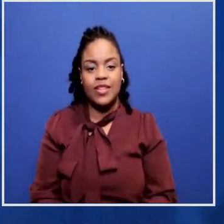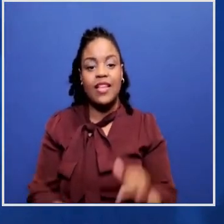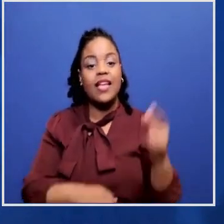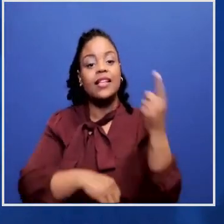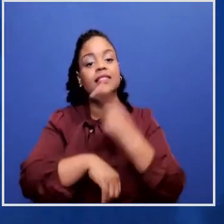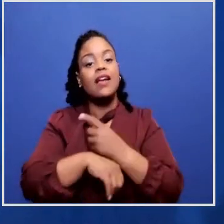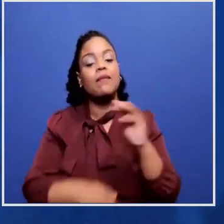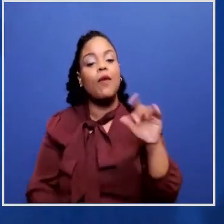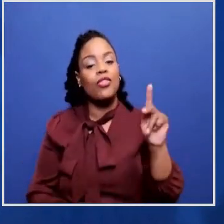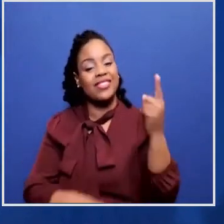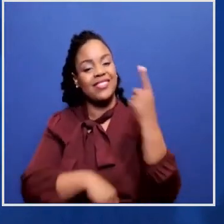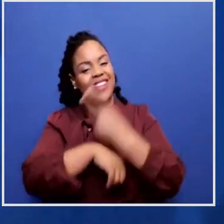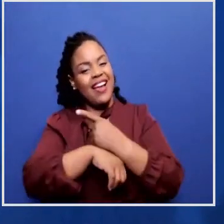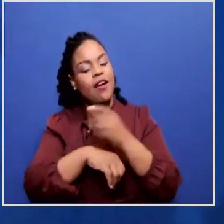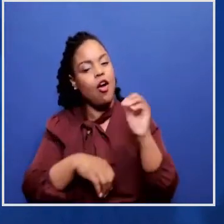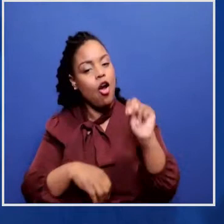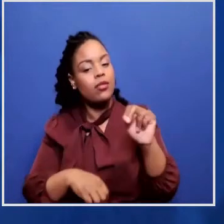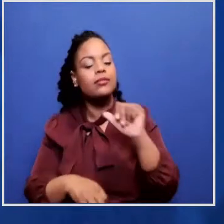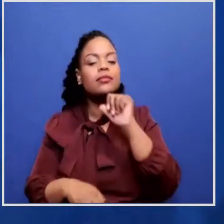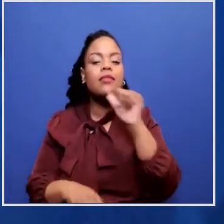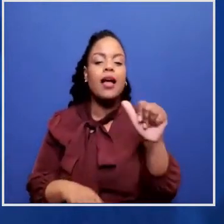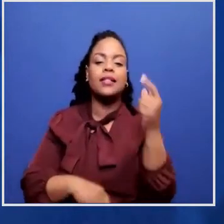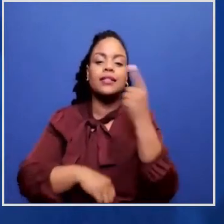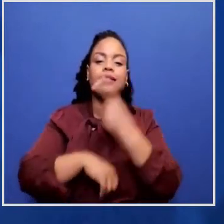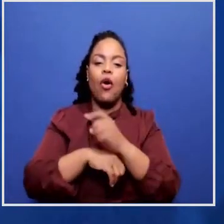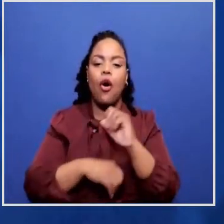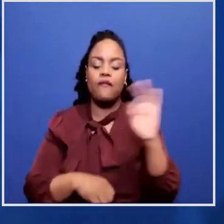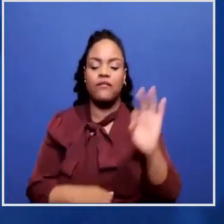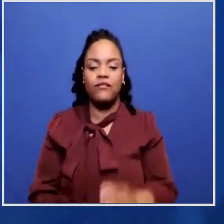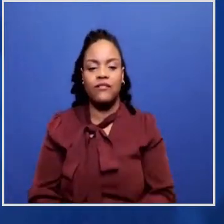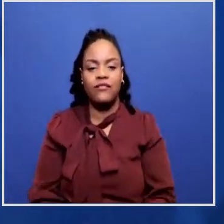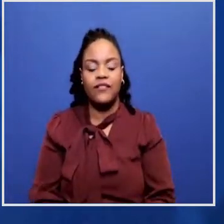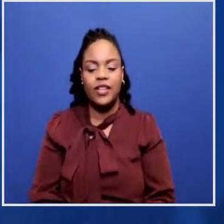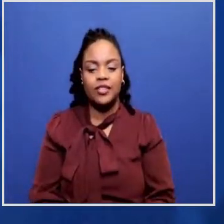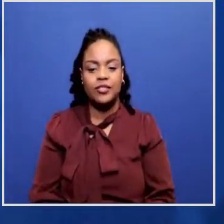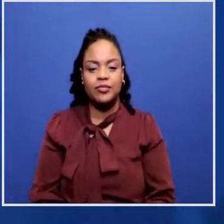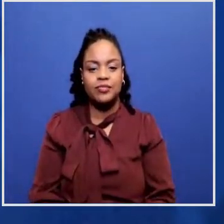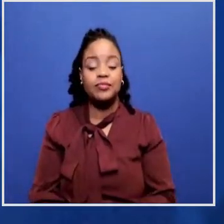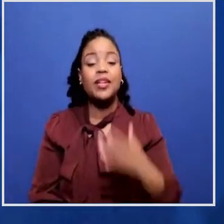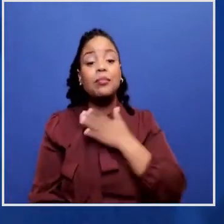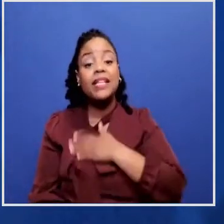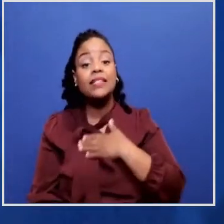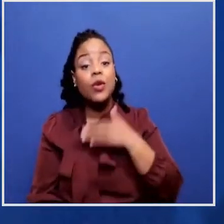INDIVIDUALS WHO SERVE, AND THEY KNOW THAT MARTIN LUTHER KING